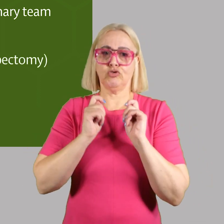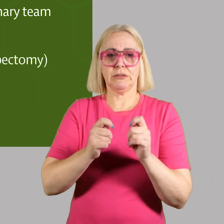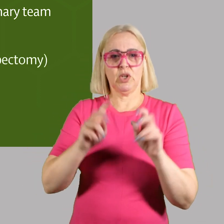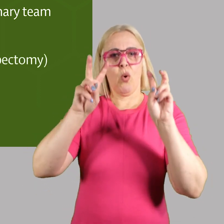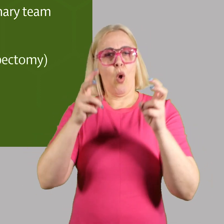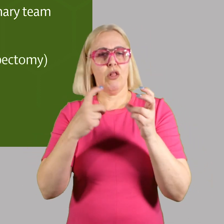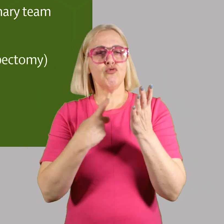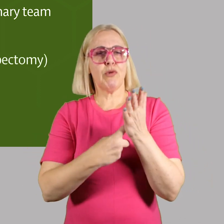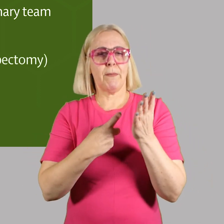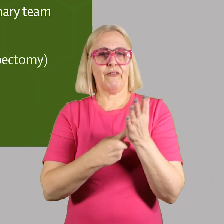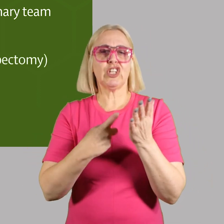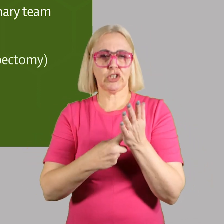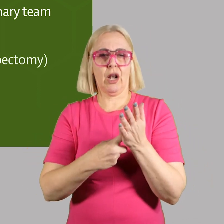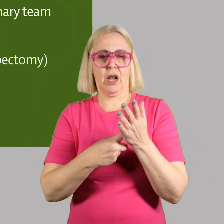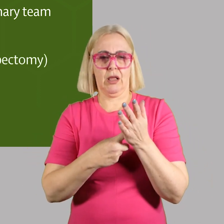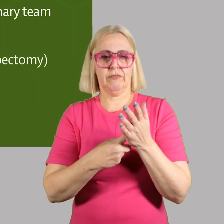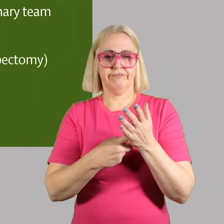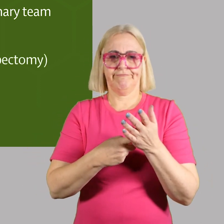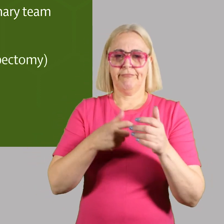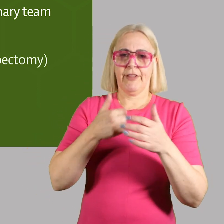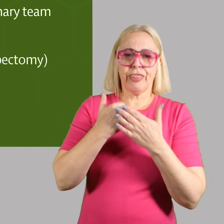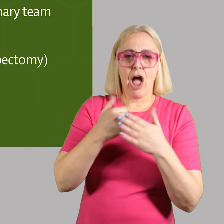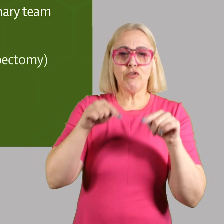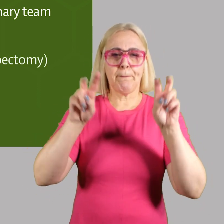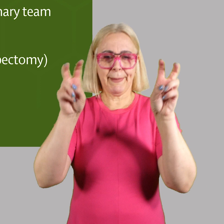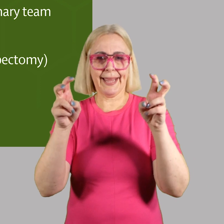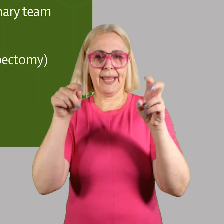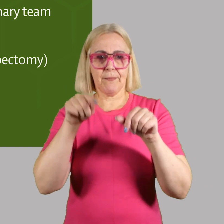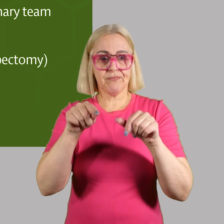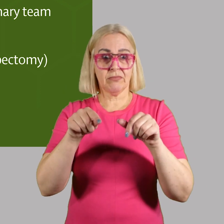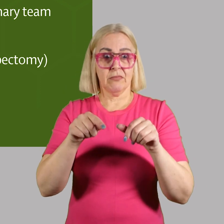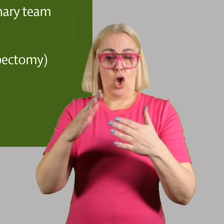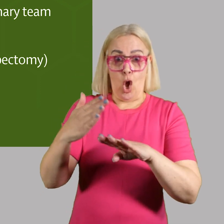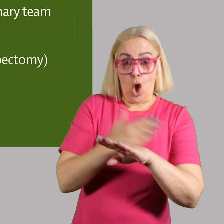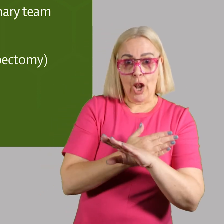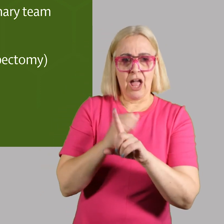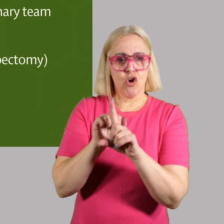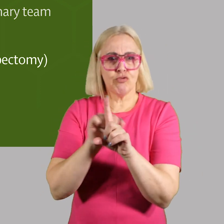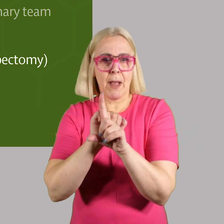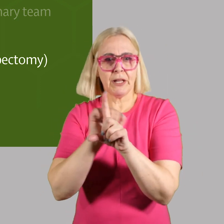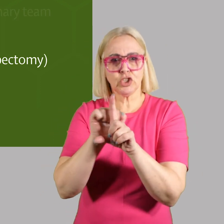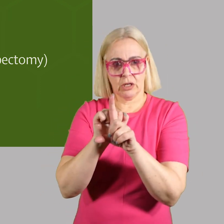of reperfusion therapy, as thrombolysis and thrombectomy, and early rehabilitation.